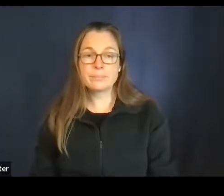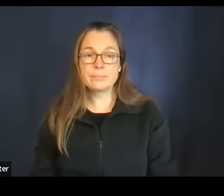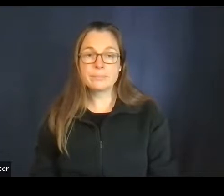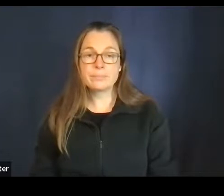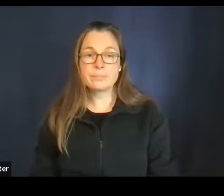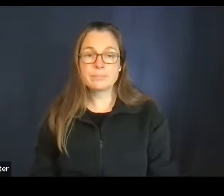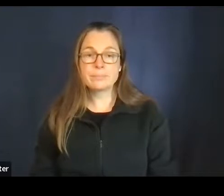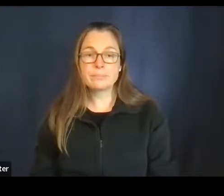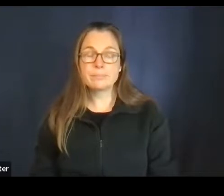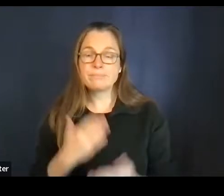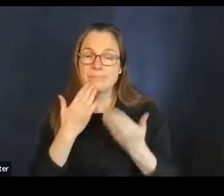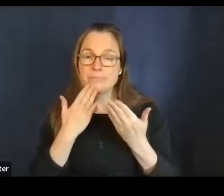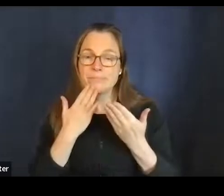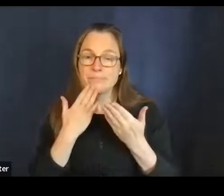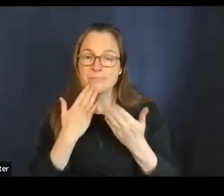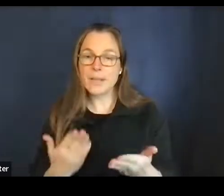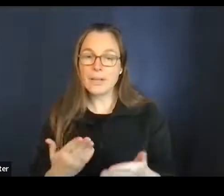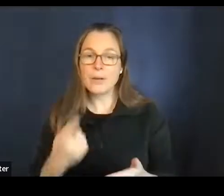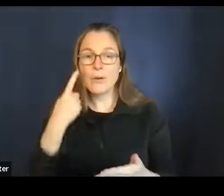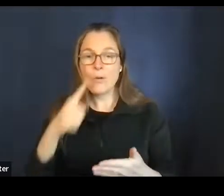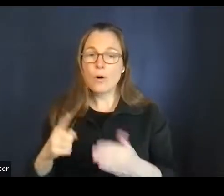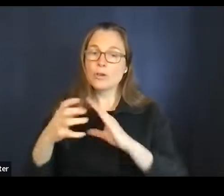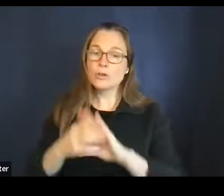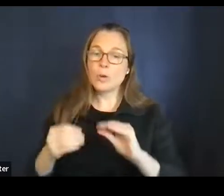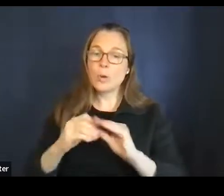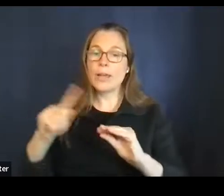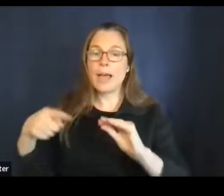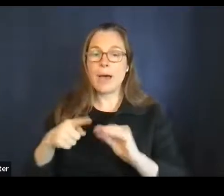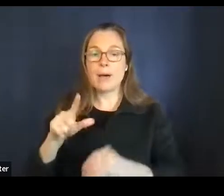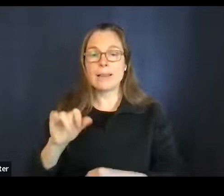Thank you, Director Watson, for sharing the story of Lizzie Weeks and for your partnership in this project.